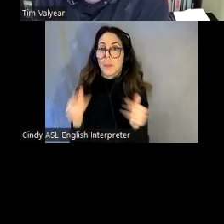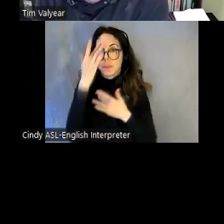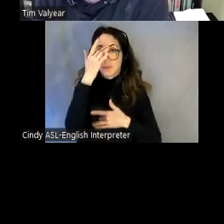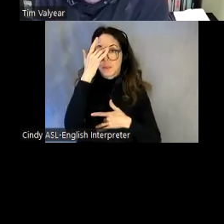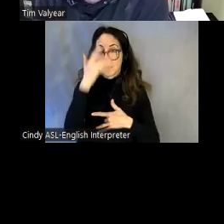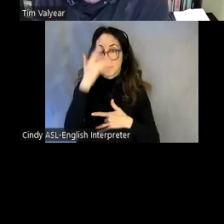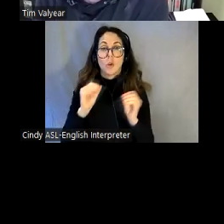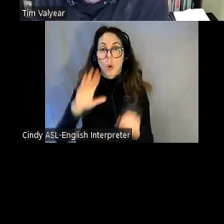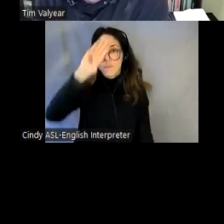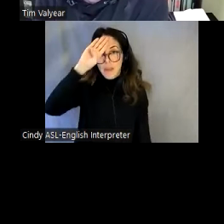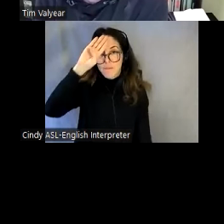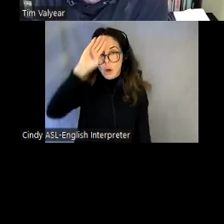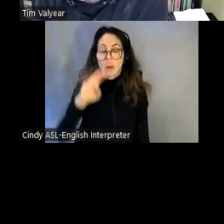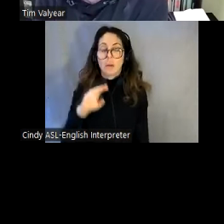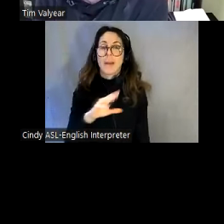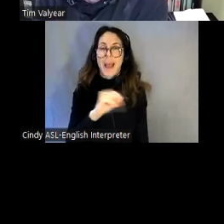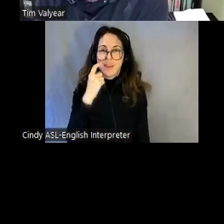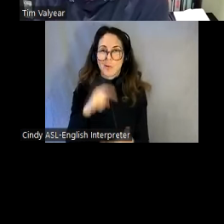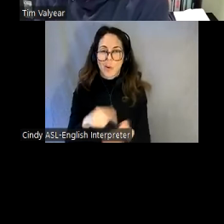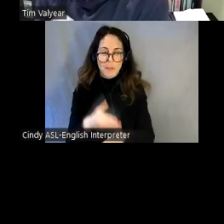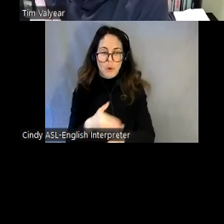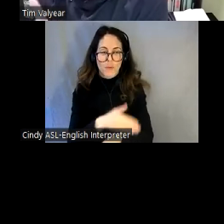12 years old, or ten days not fully vaccinated or